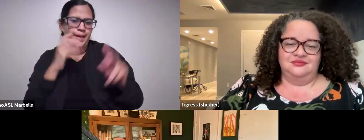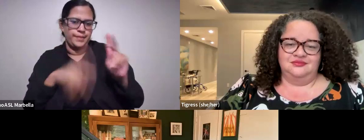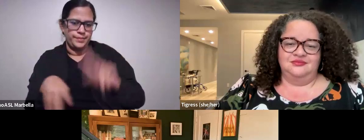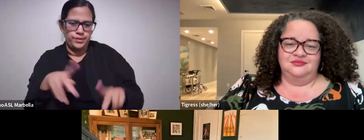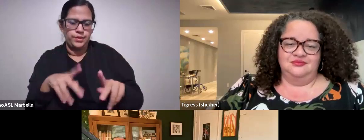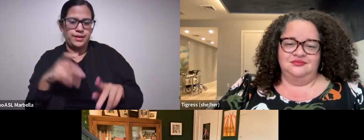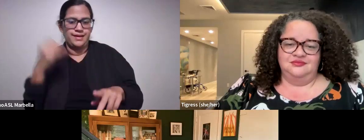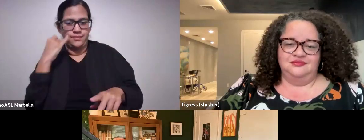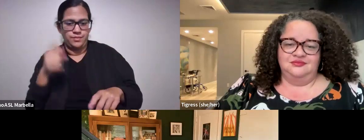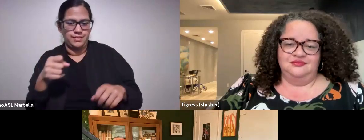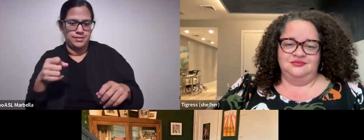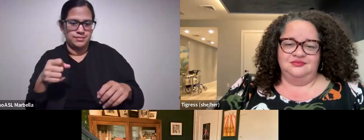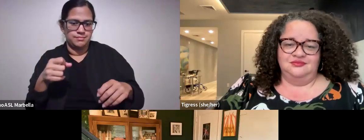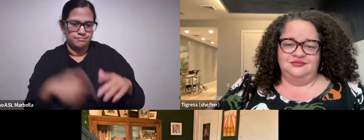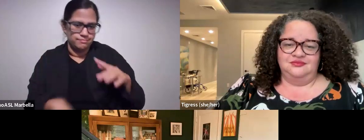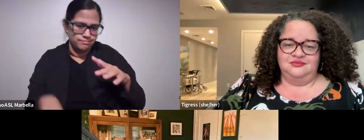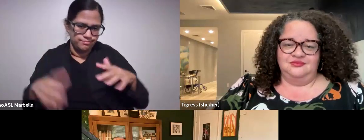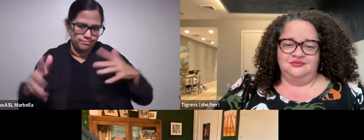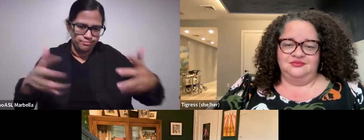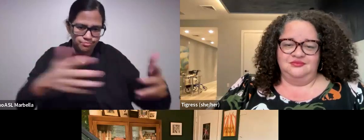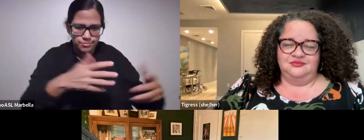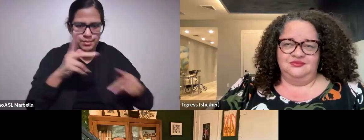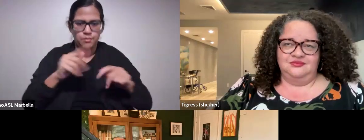If we can shore up everybody else or a lot of other people,